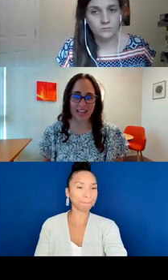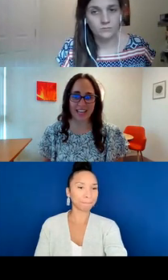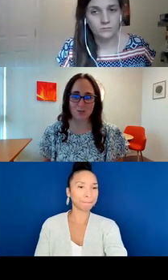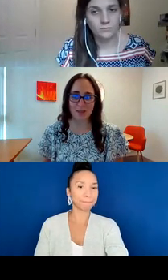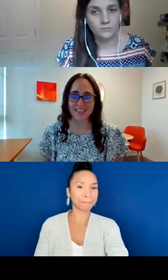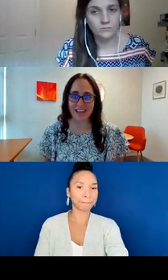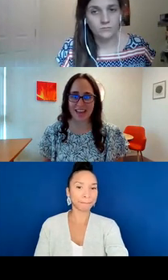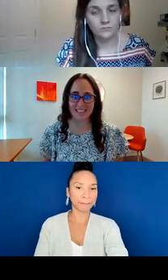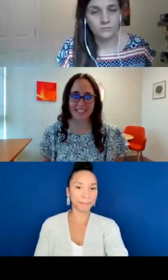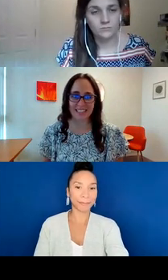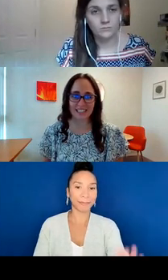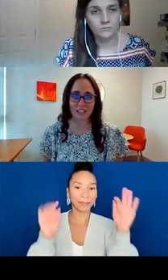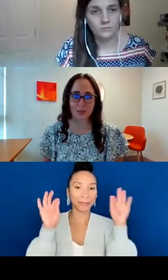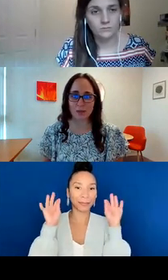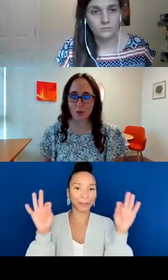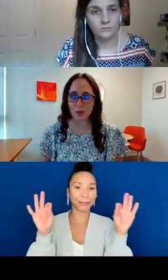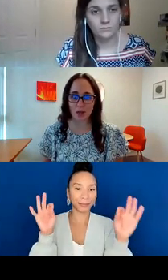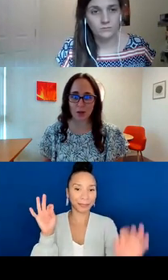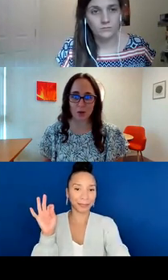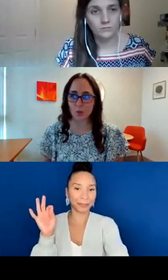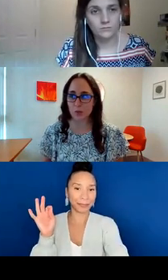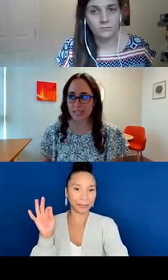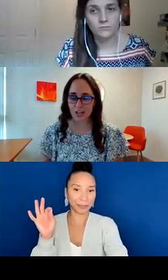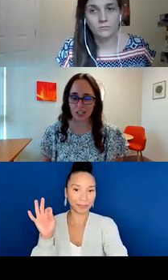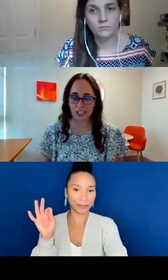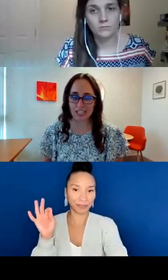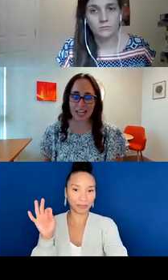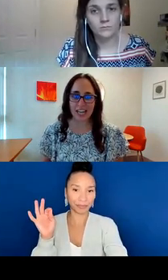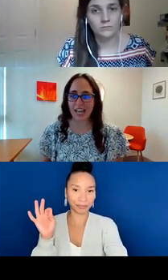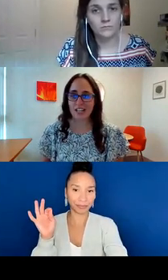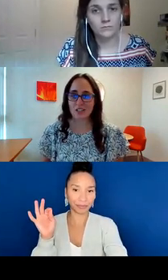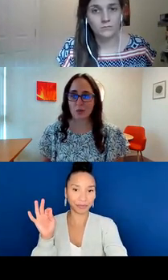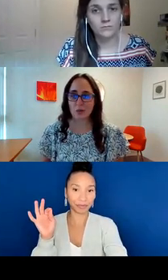OK, with that, a little bit more about who we are.